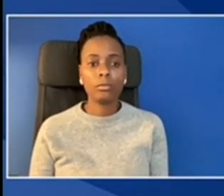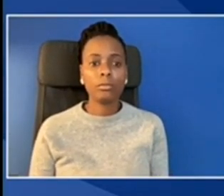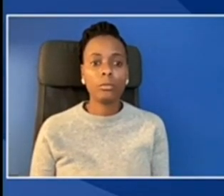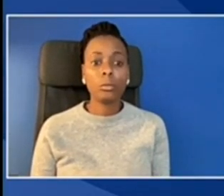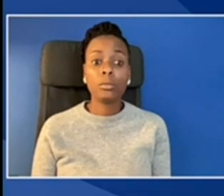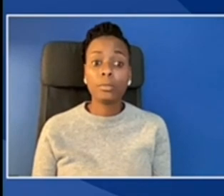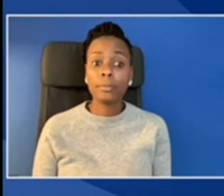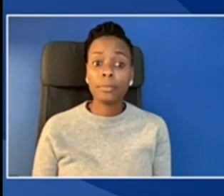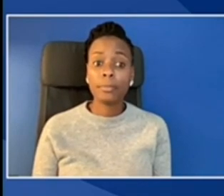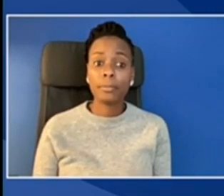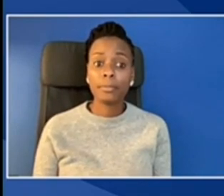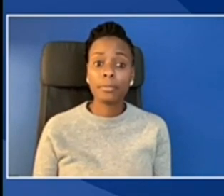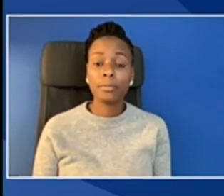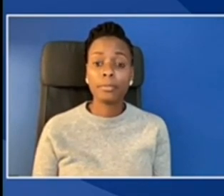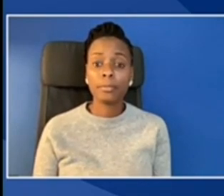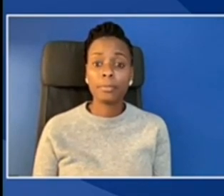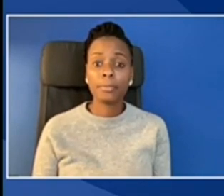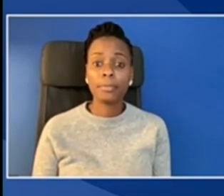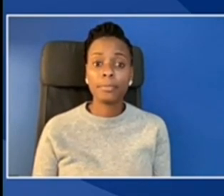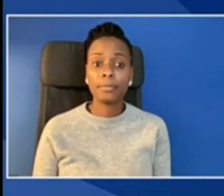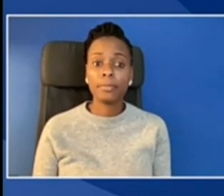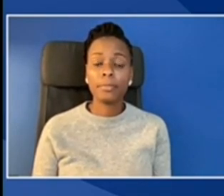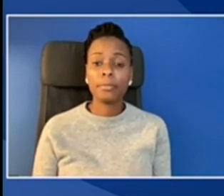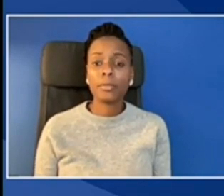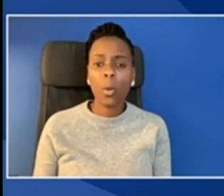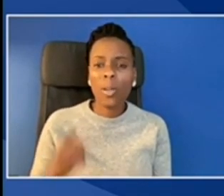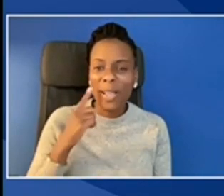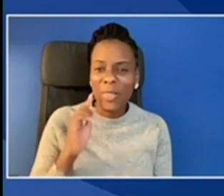Tamy. you're next. Oh, I thought you said Tamy. Sorry.